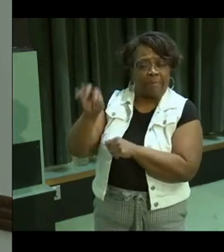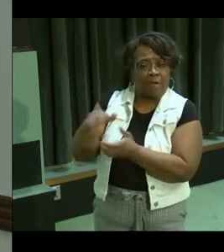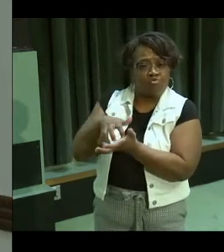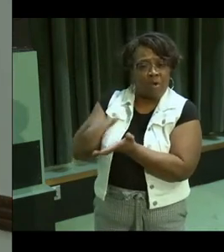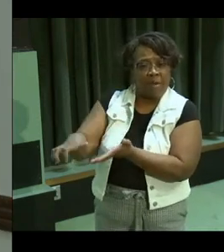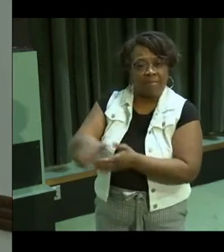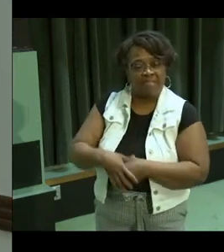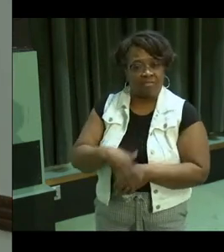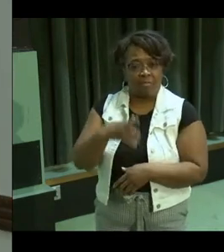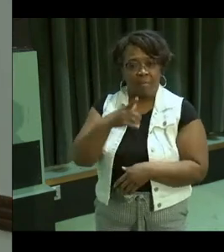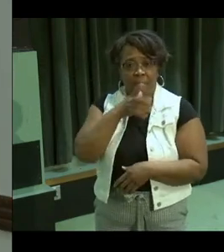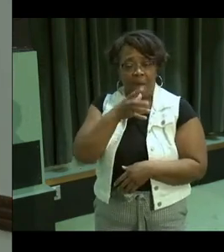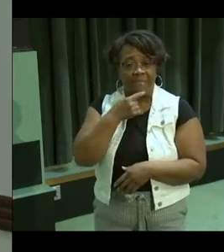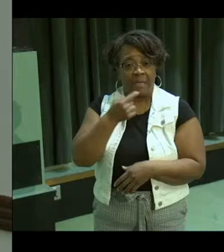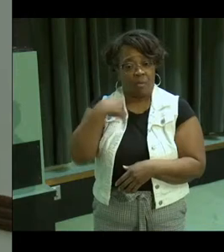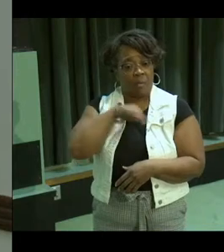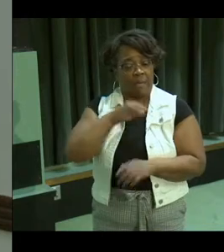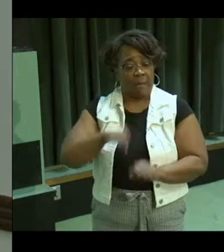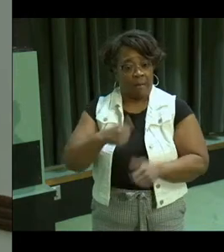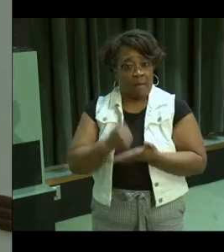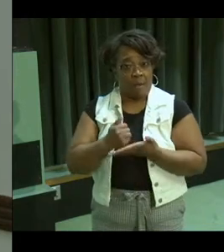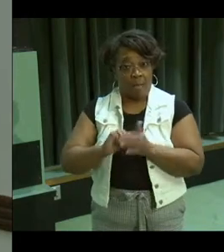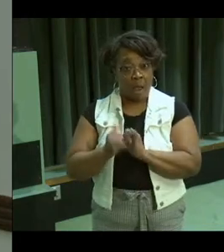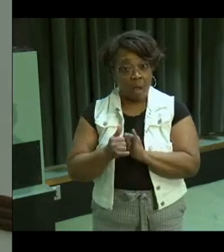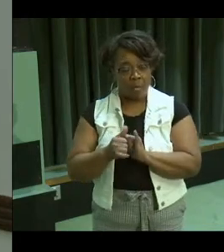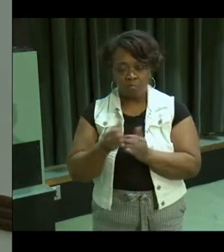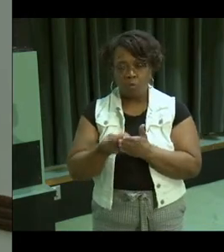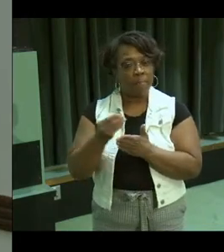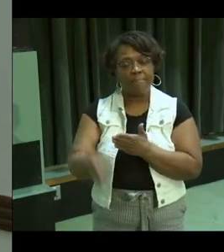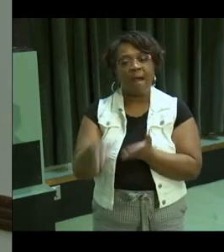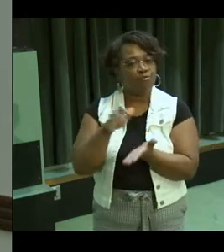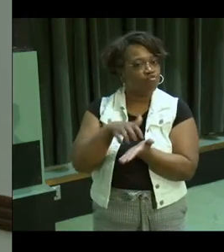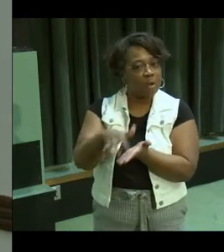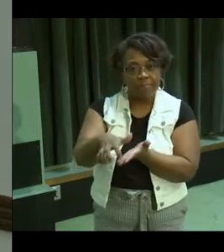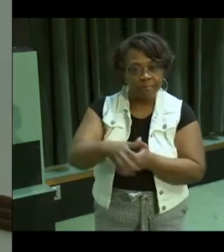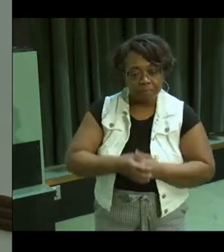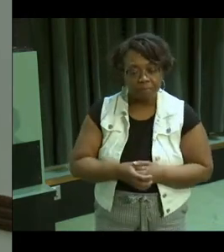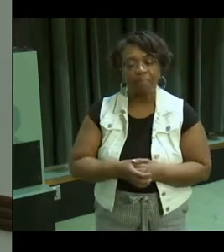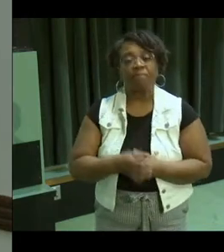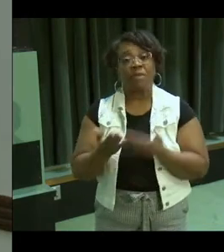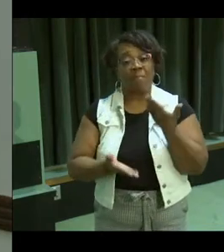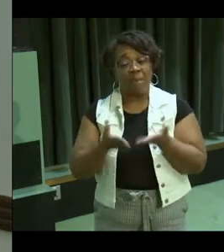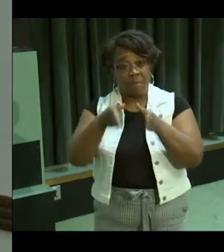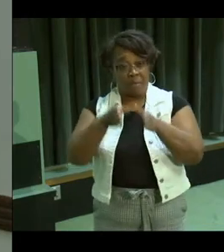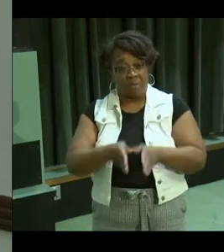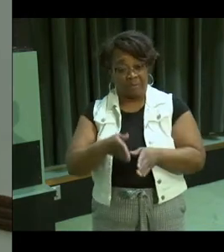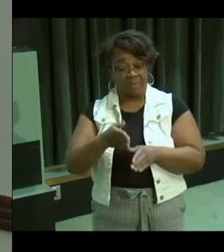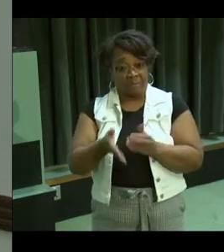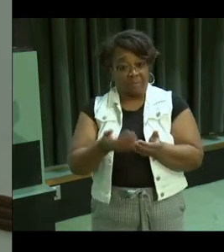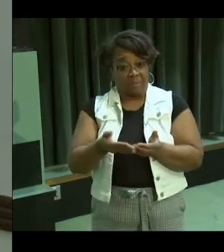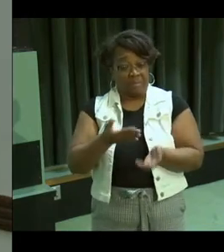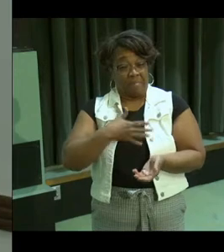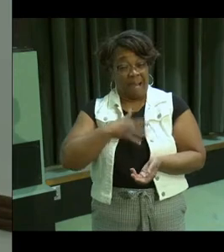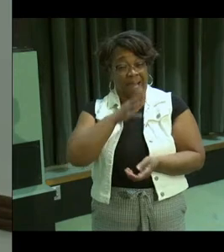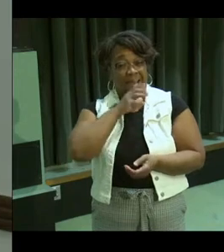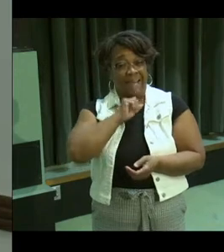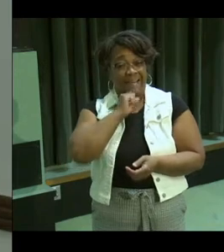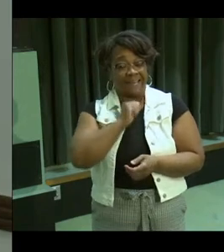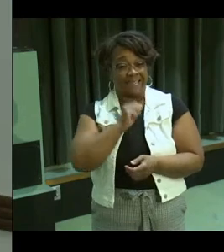grapes. So, you know, maybe